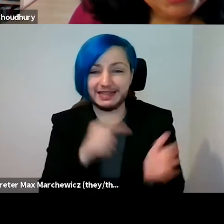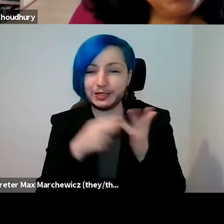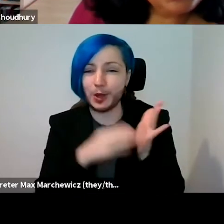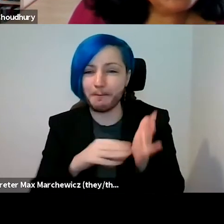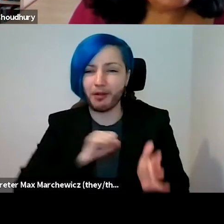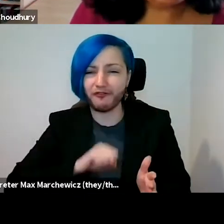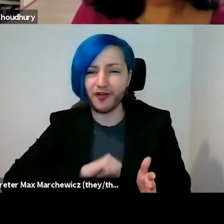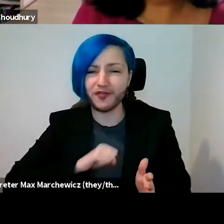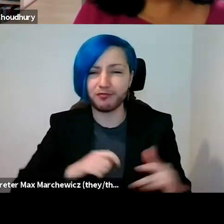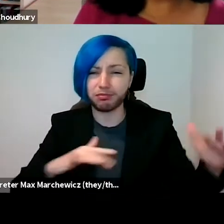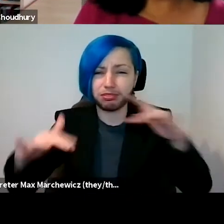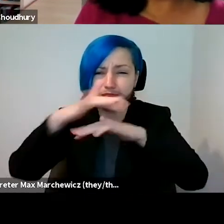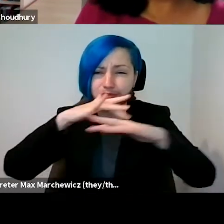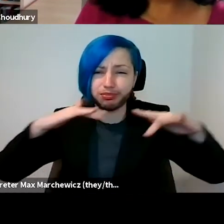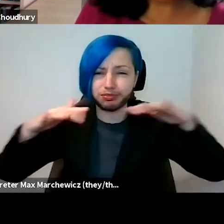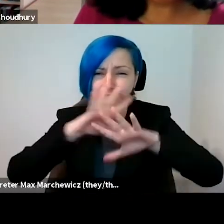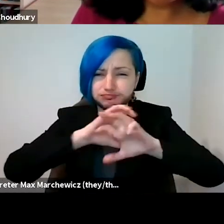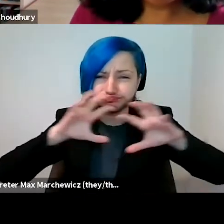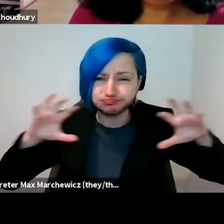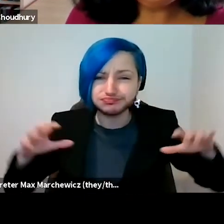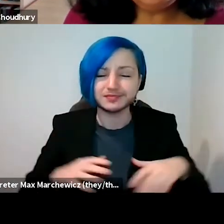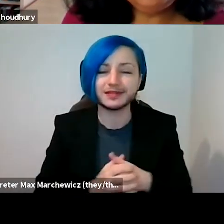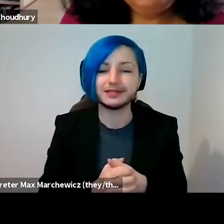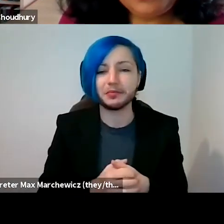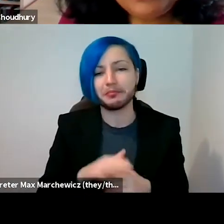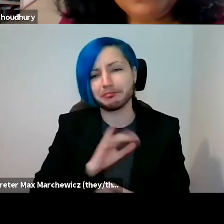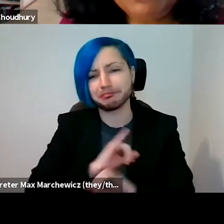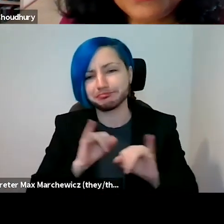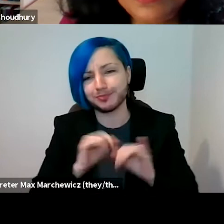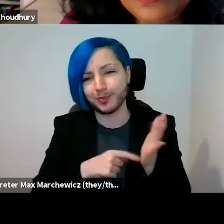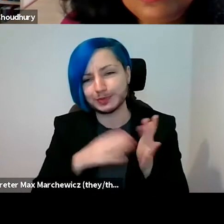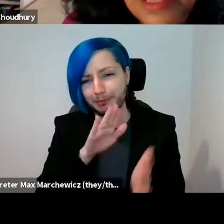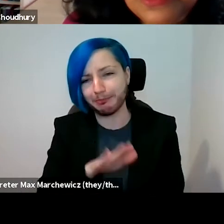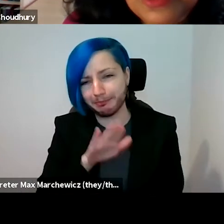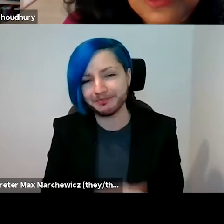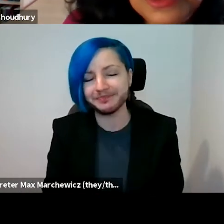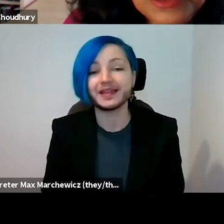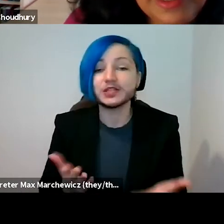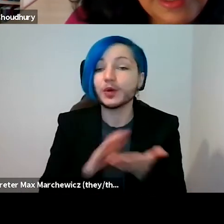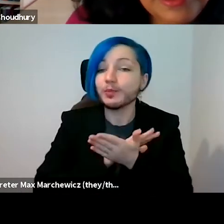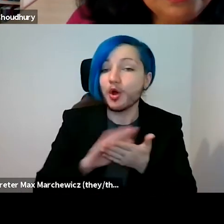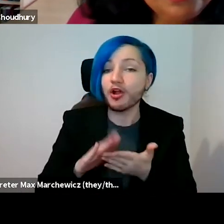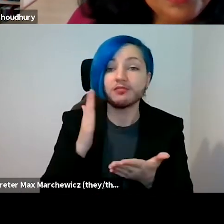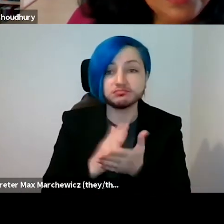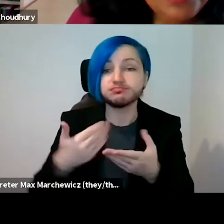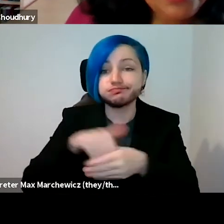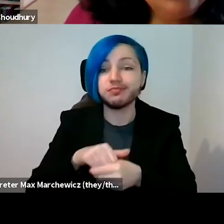so what a disaster for poor Tom, which clearly, the hookah is very much part of an Indian life,